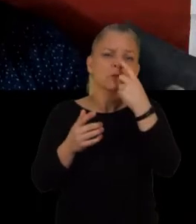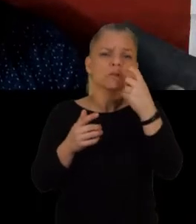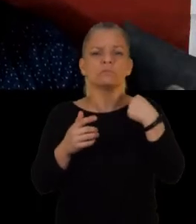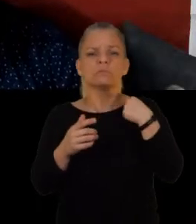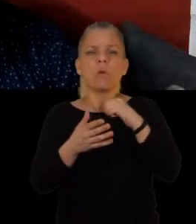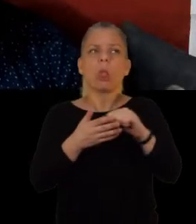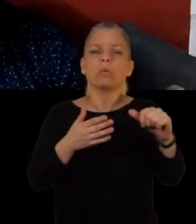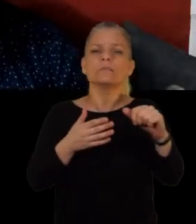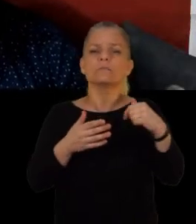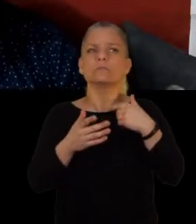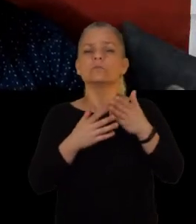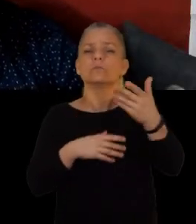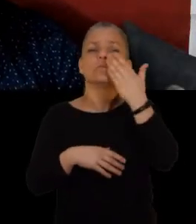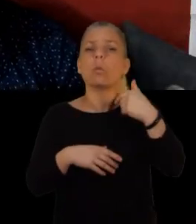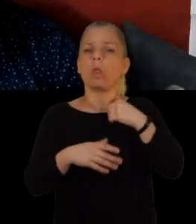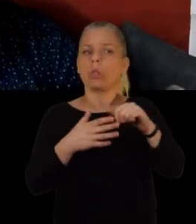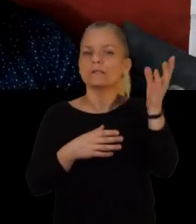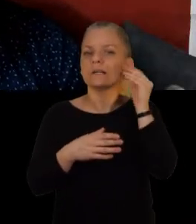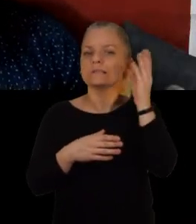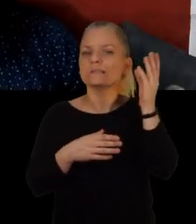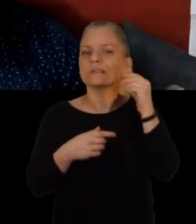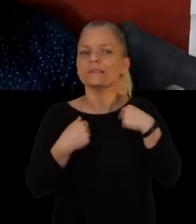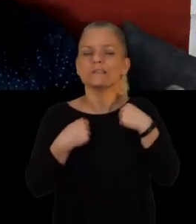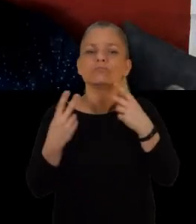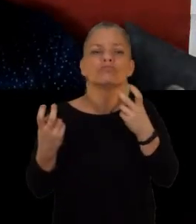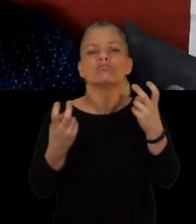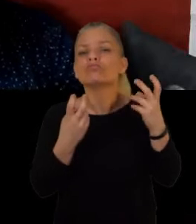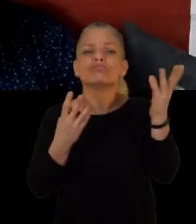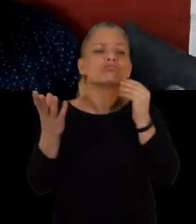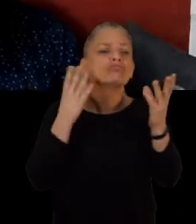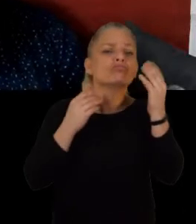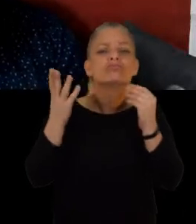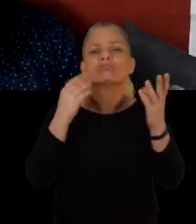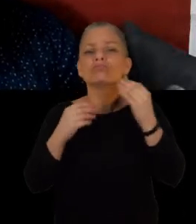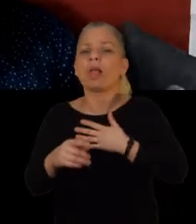as brief as possible really i think i was always the listening kid in school and i had a tendency